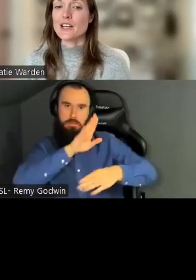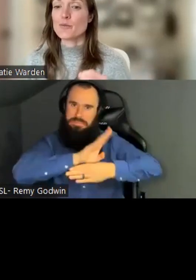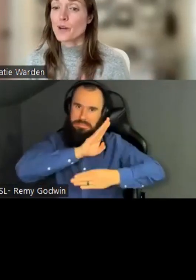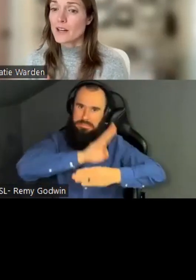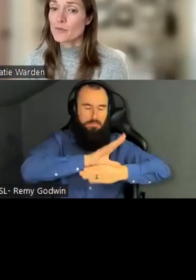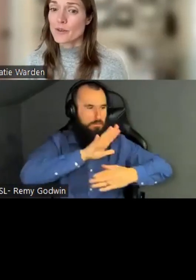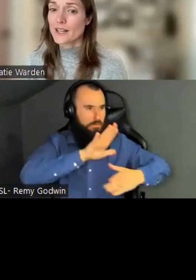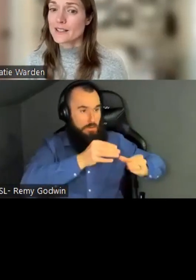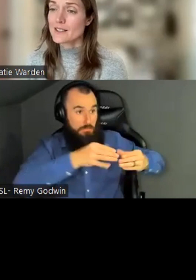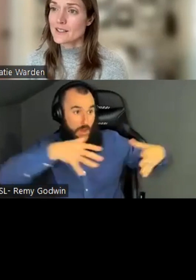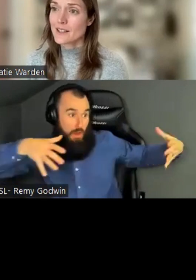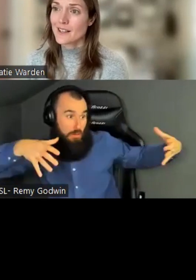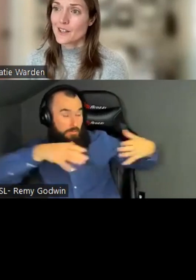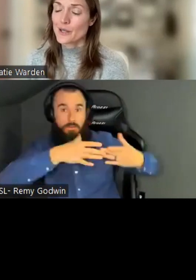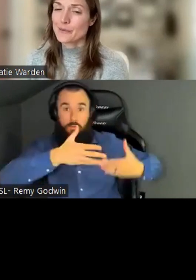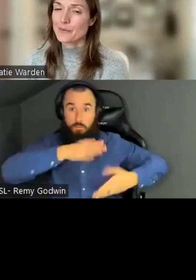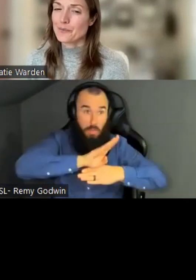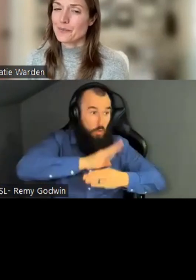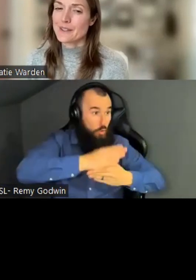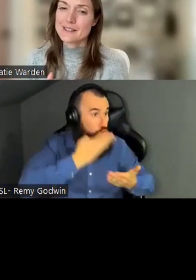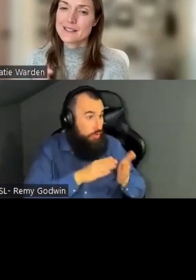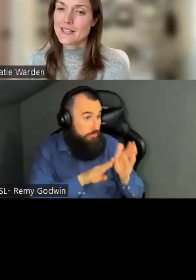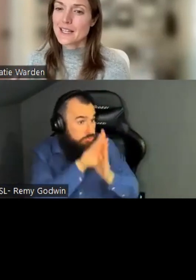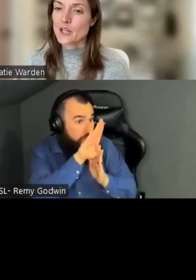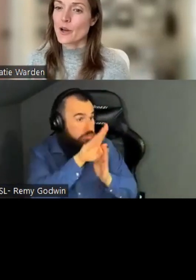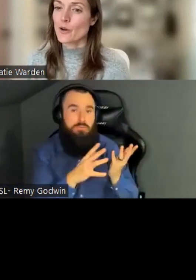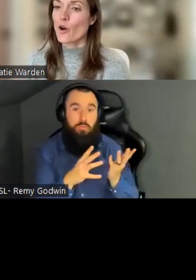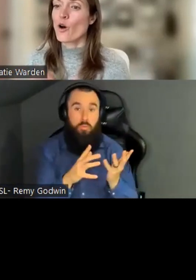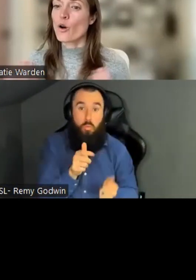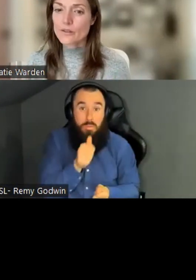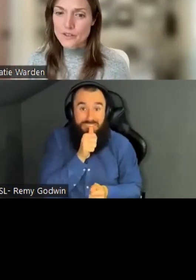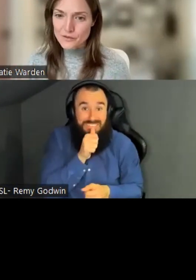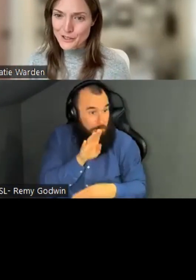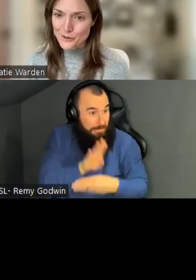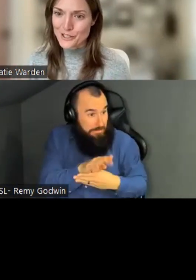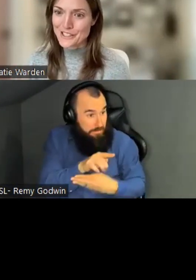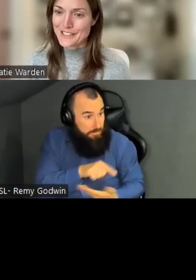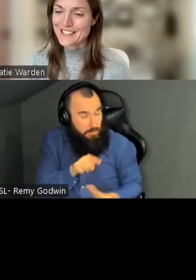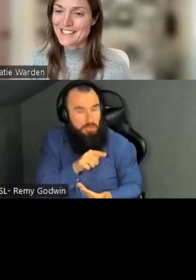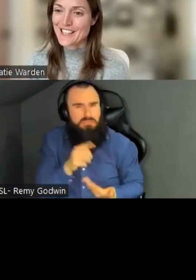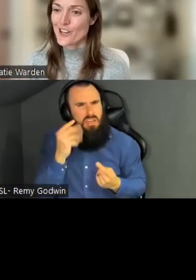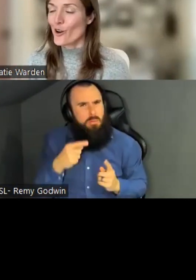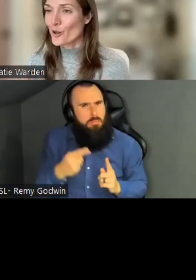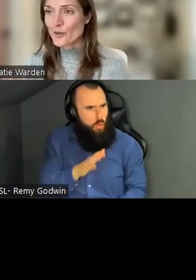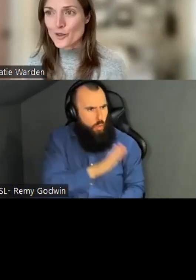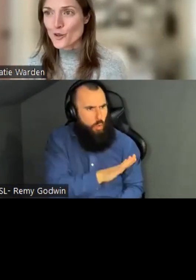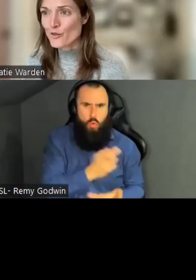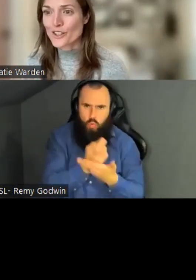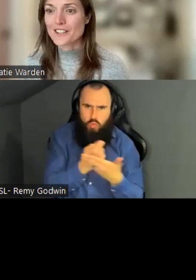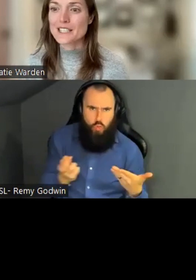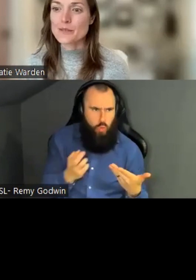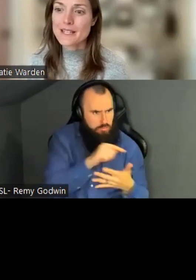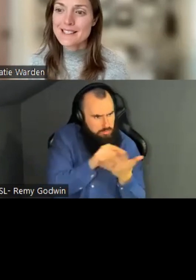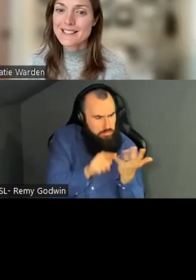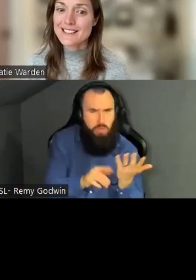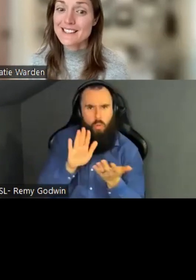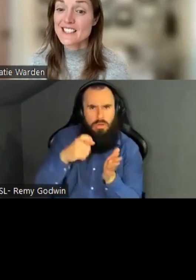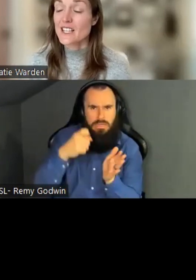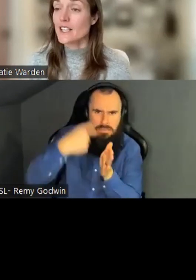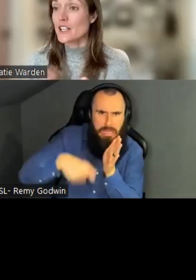And in private practice, this is thinking about all of your resources, all of your overall expenses,